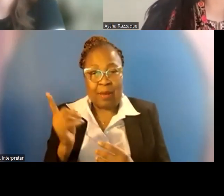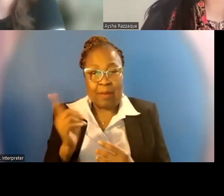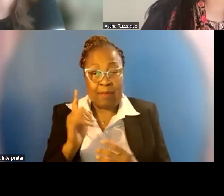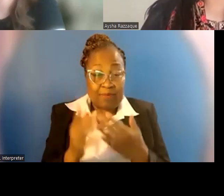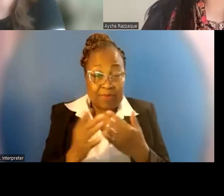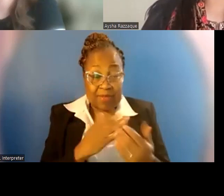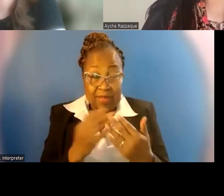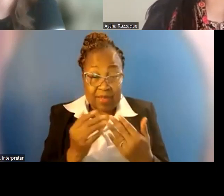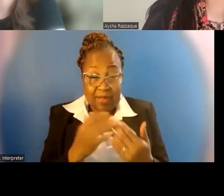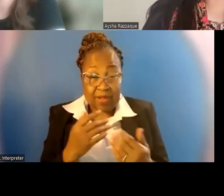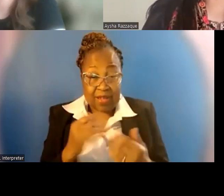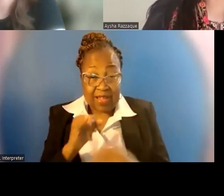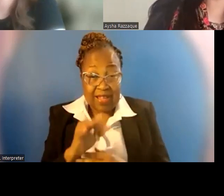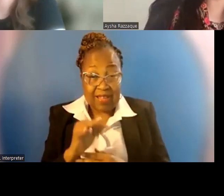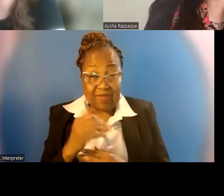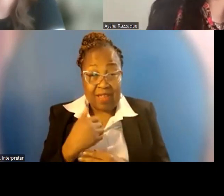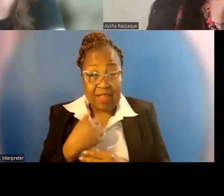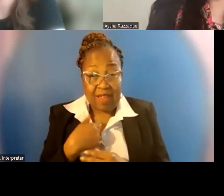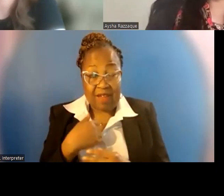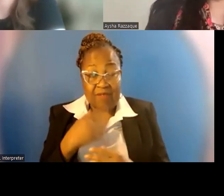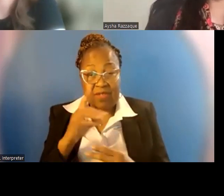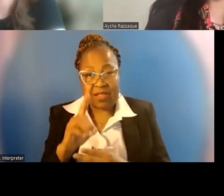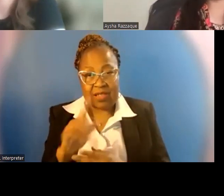it's still, it's very much new.